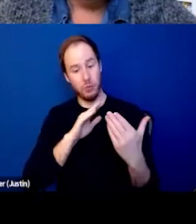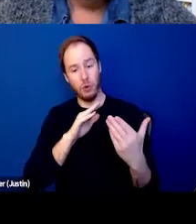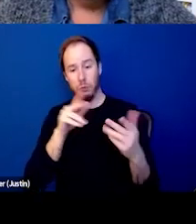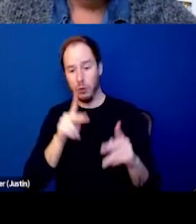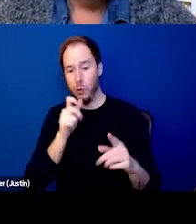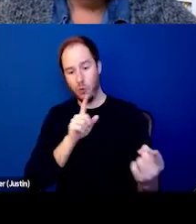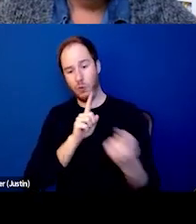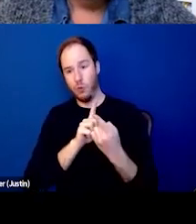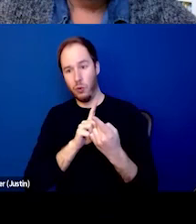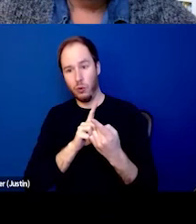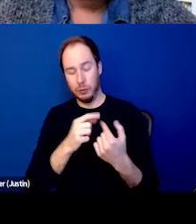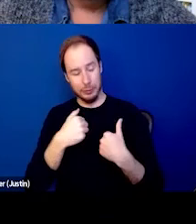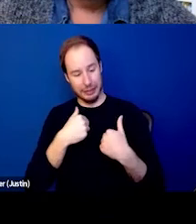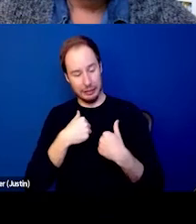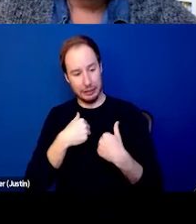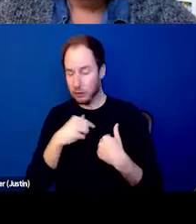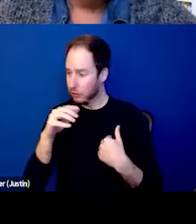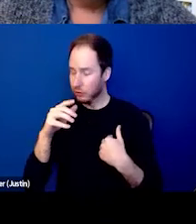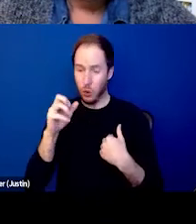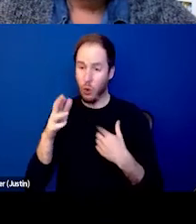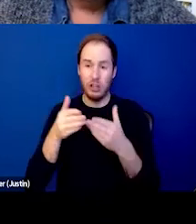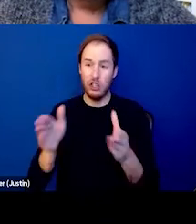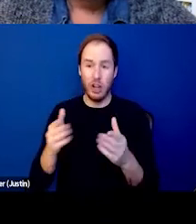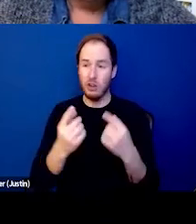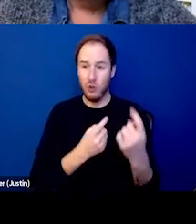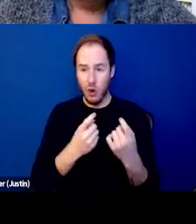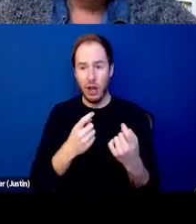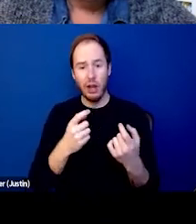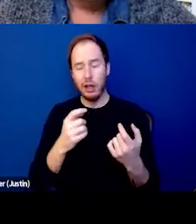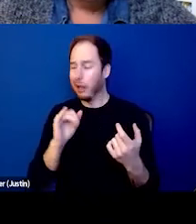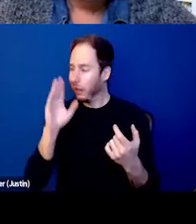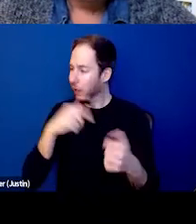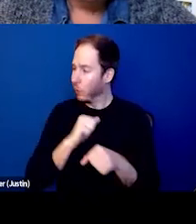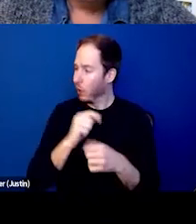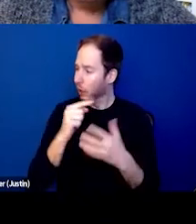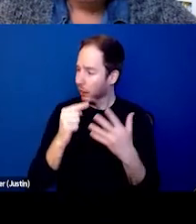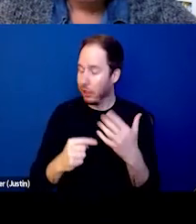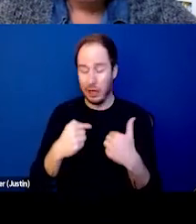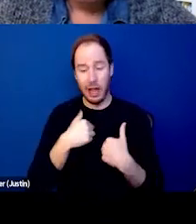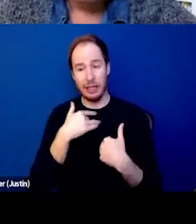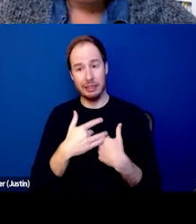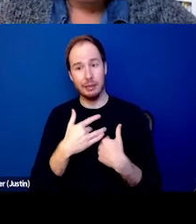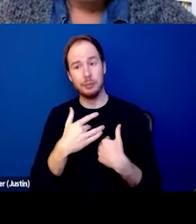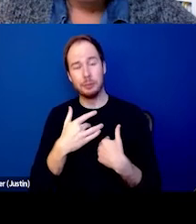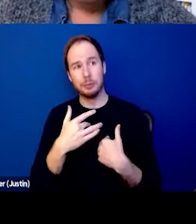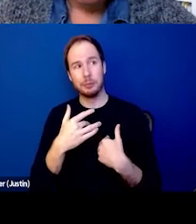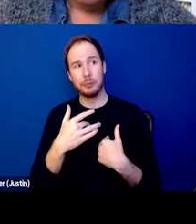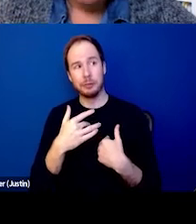and asking me just even general questions like, "Hey, I'm working on this, I have a few questions.